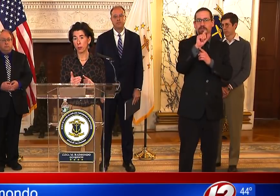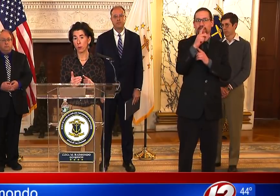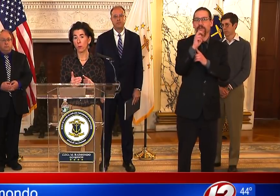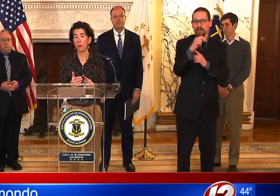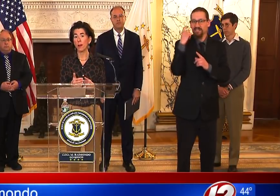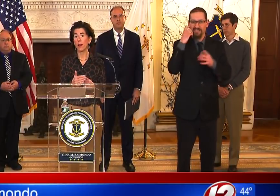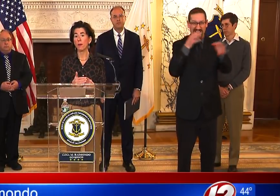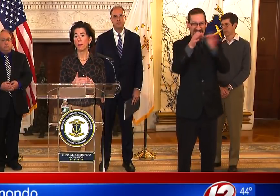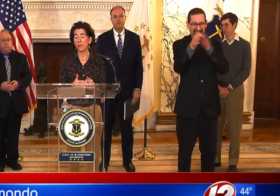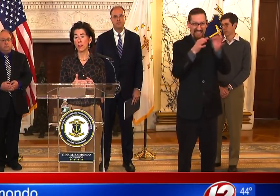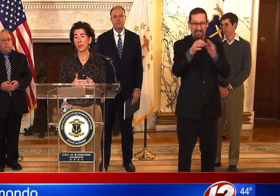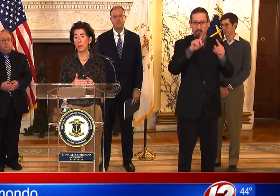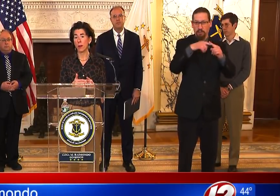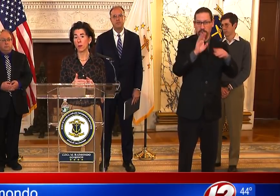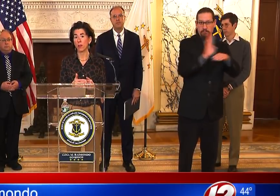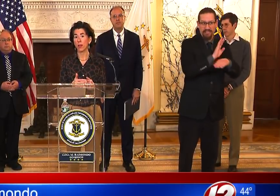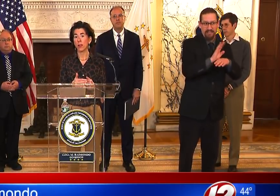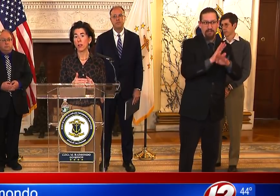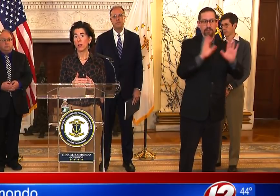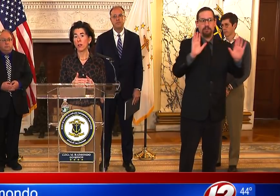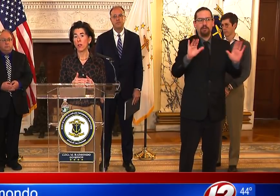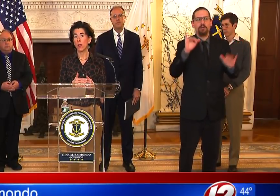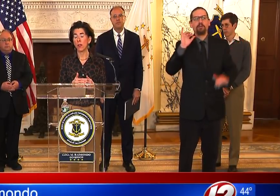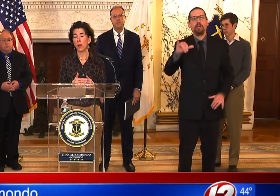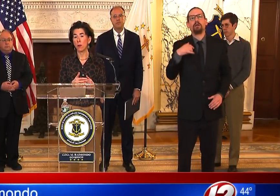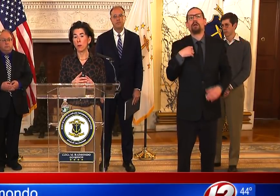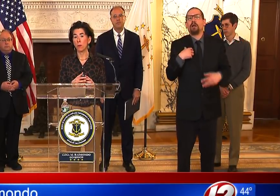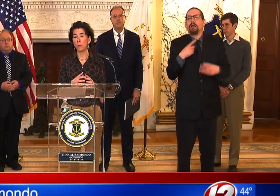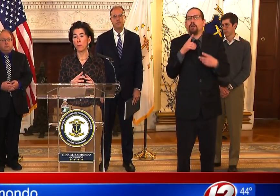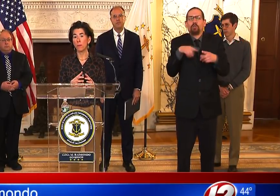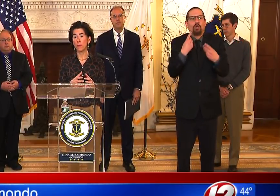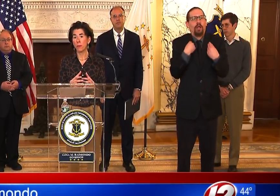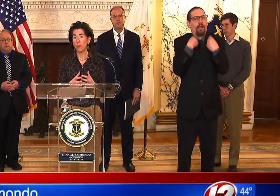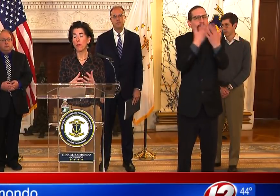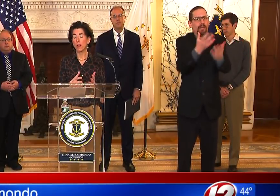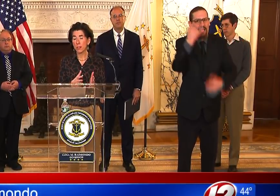COMMENT AND THEN TAKE QUESTIONS. THE STUFF WE JUST WENT THROUGH